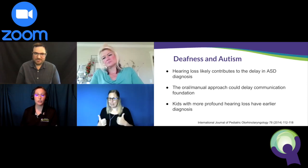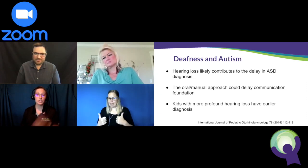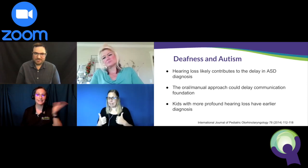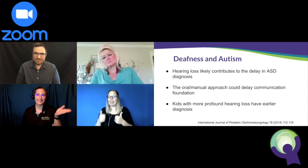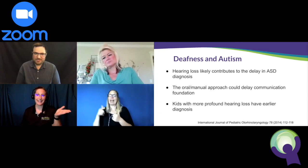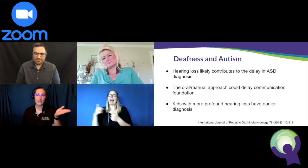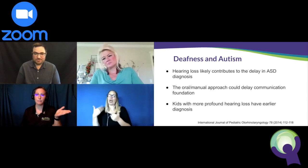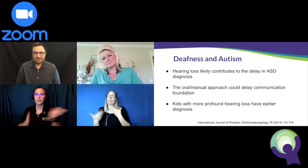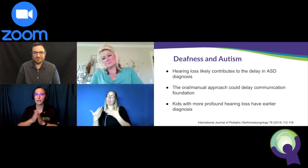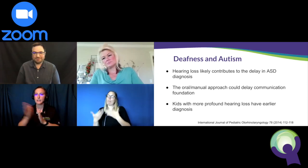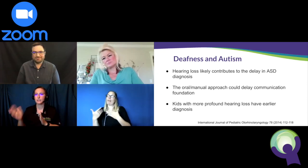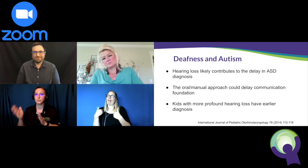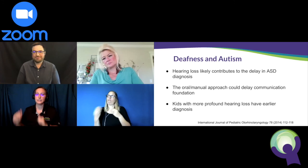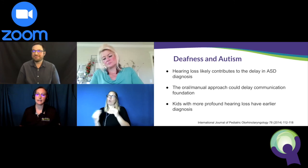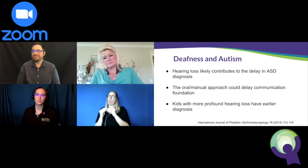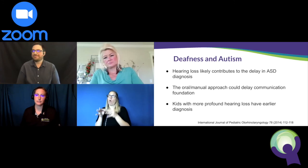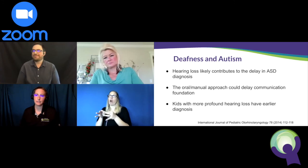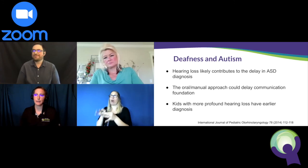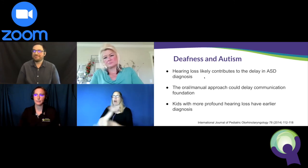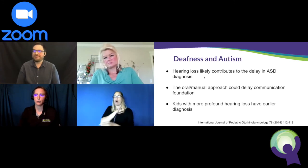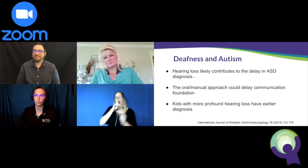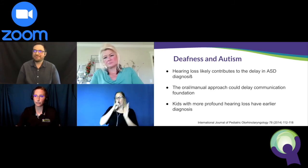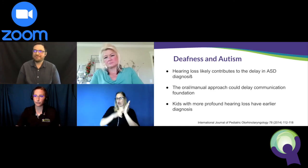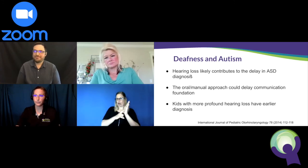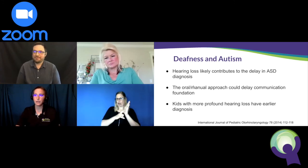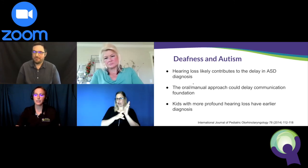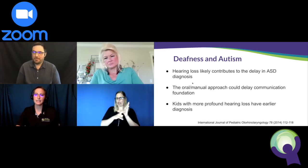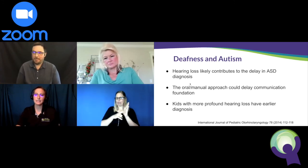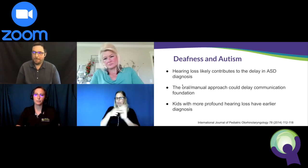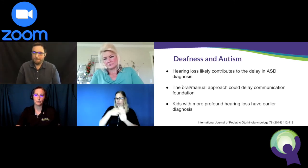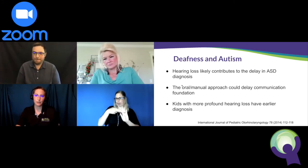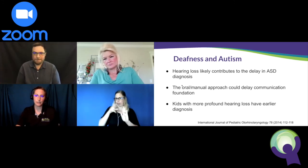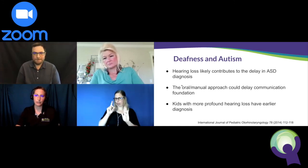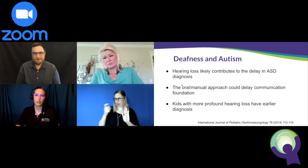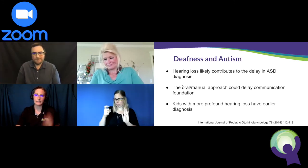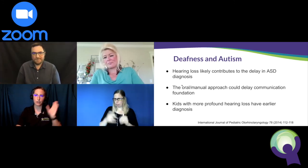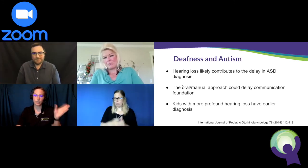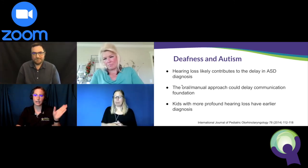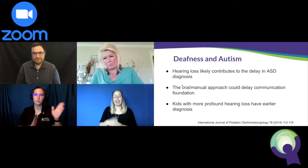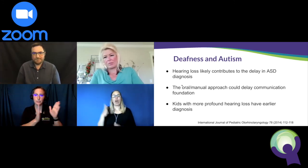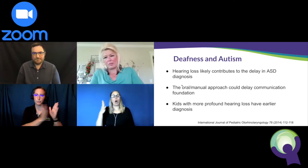It could delay it, but it also the diagnosis could happen earlier because of the profound hearing loss they're already able to put